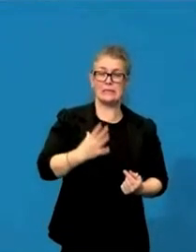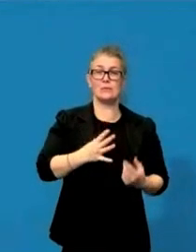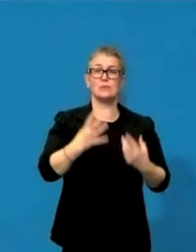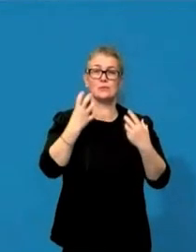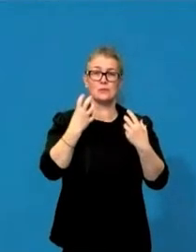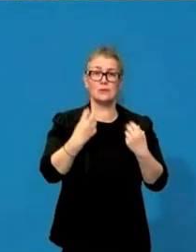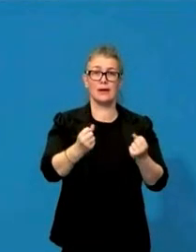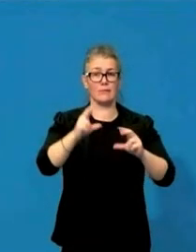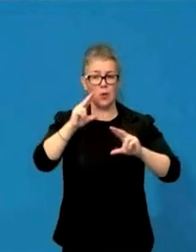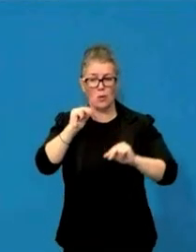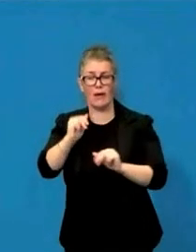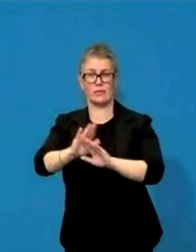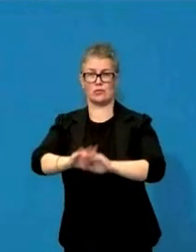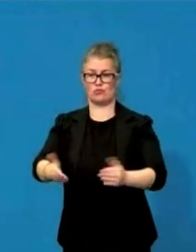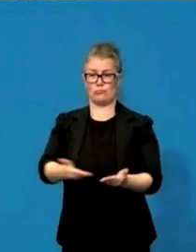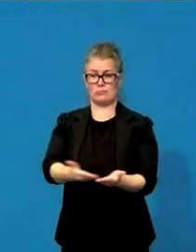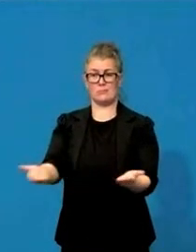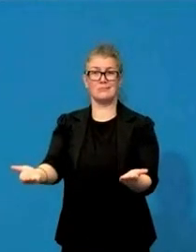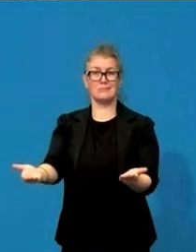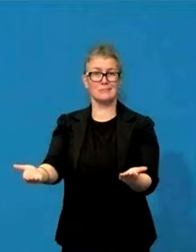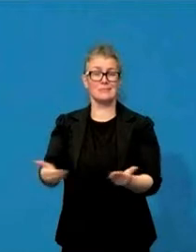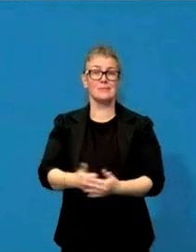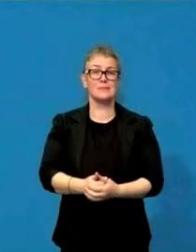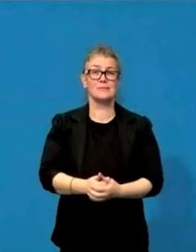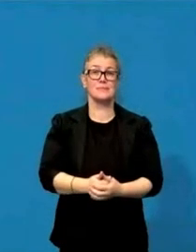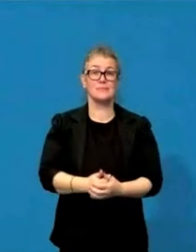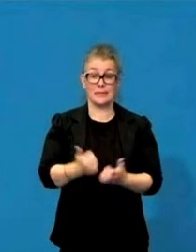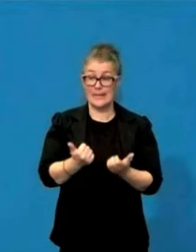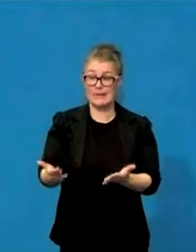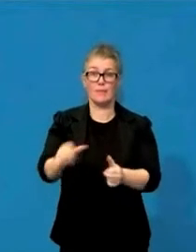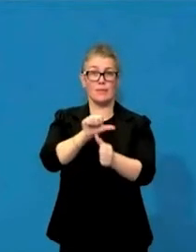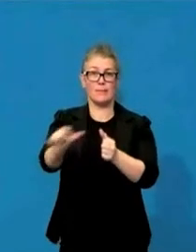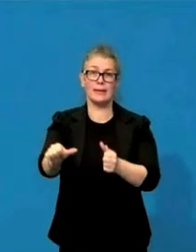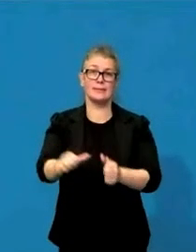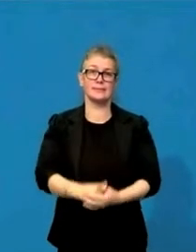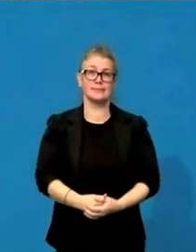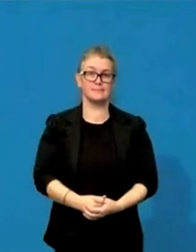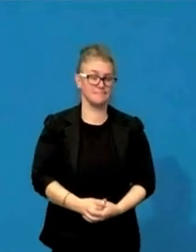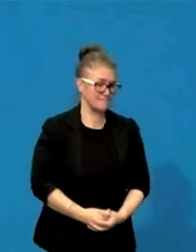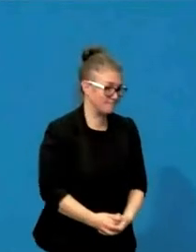children. And the best - the best care. Can I -